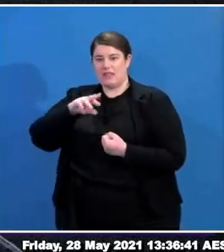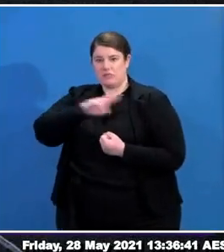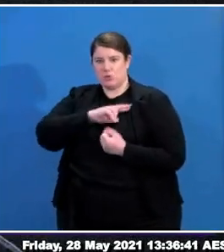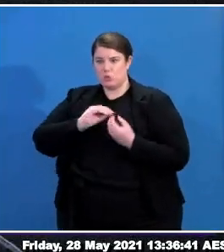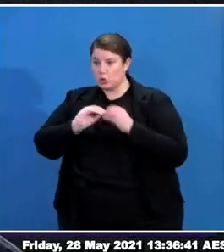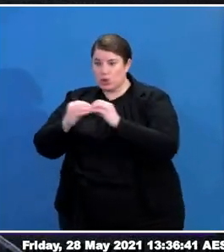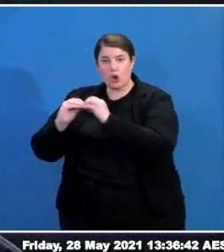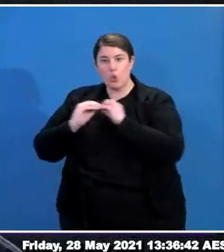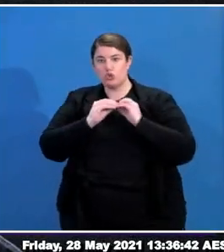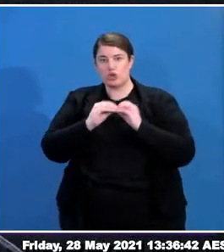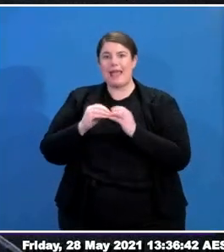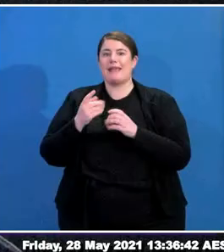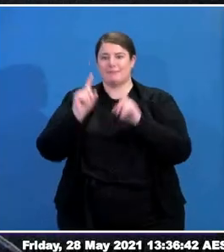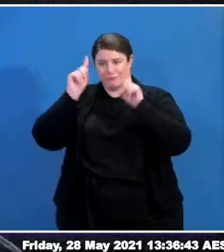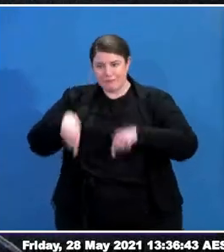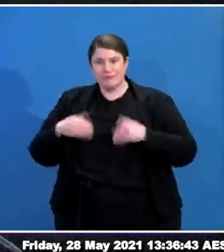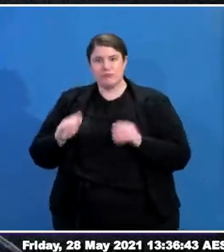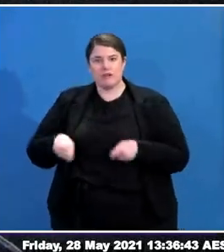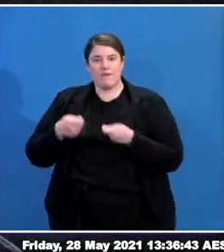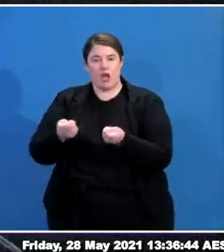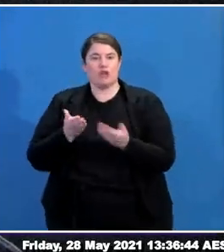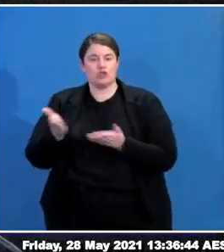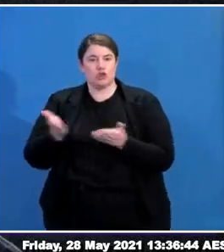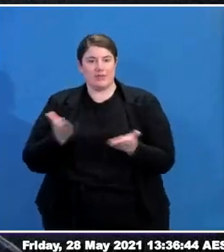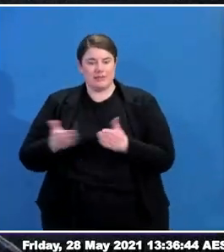the implementation of the NDIS plan.